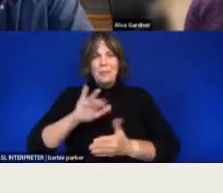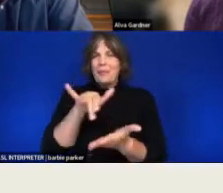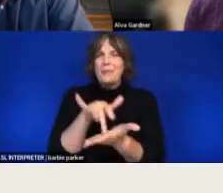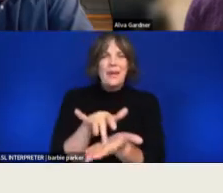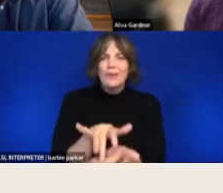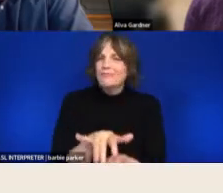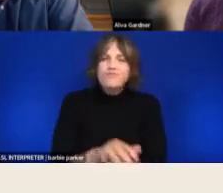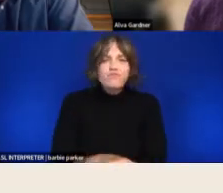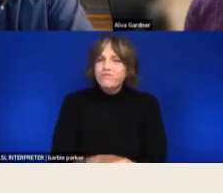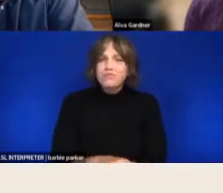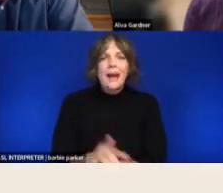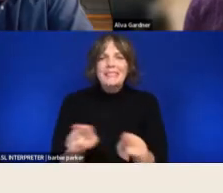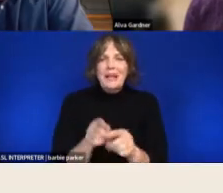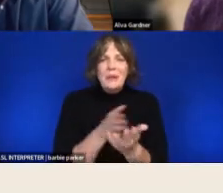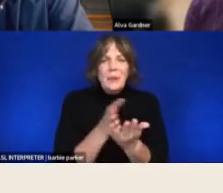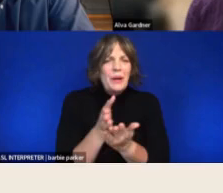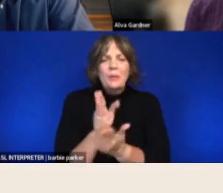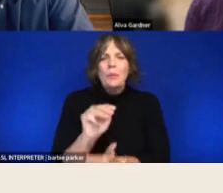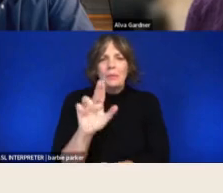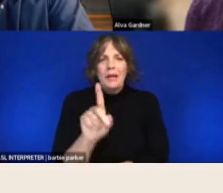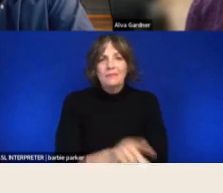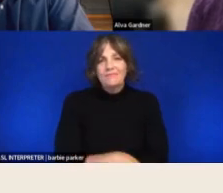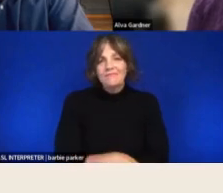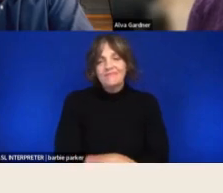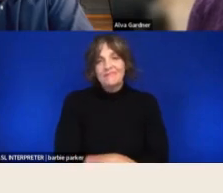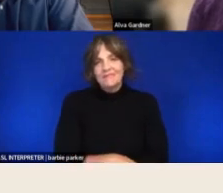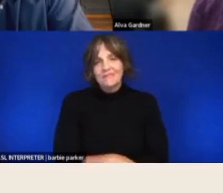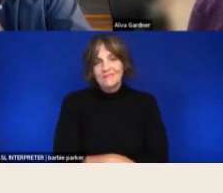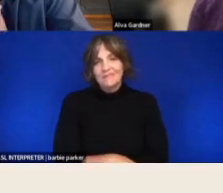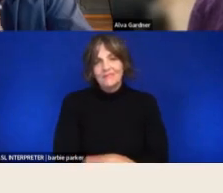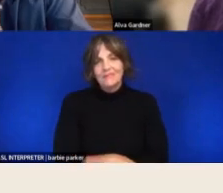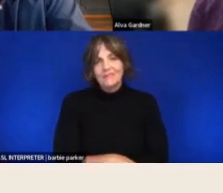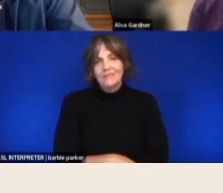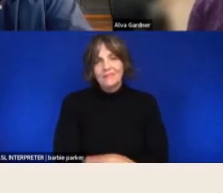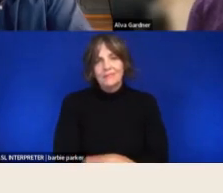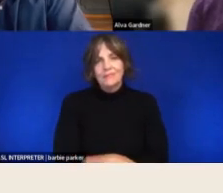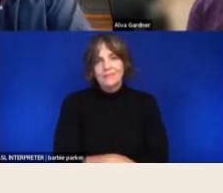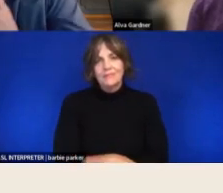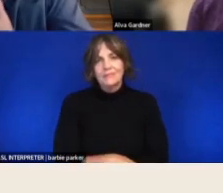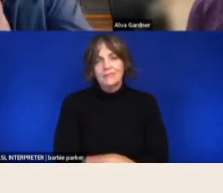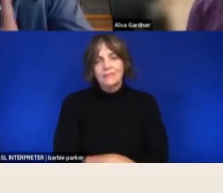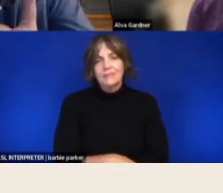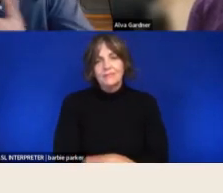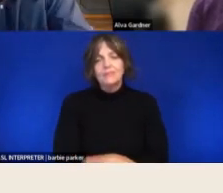is like going through mud, and that's where we stop our efforts. We really need to think about, how do we make it through